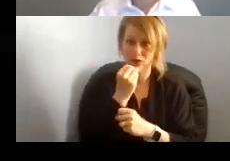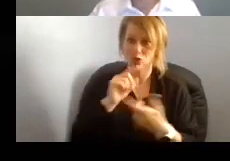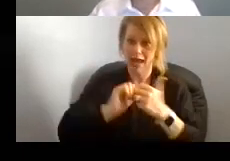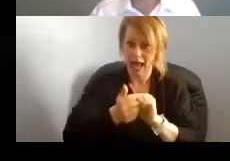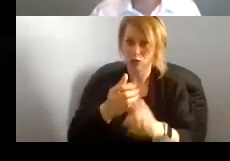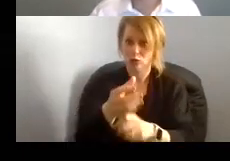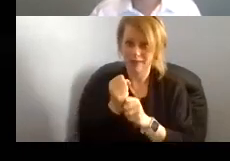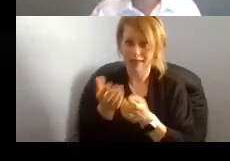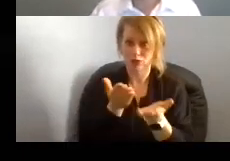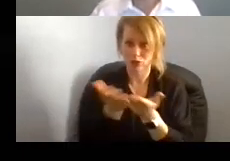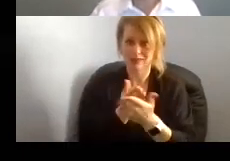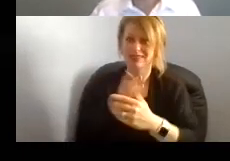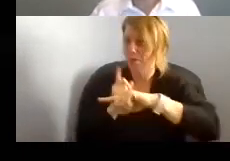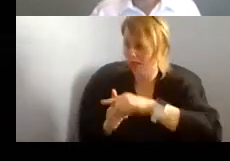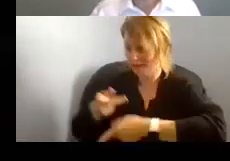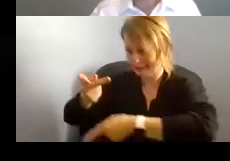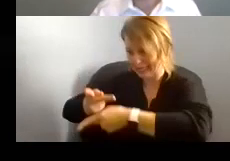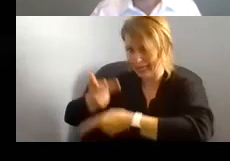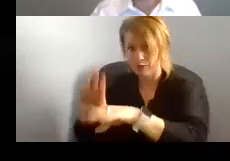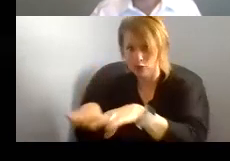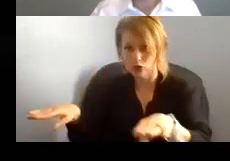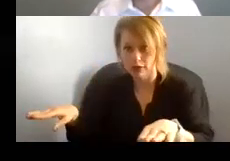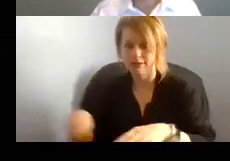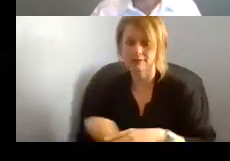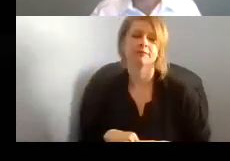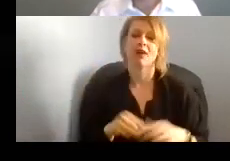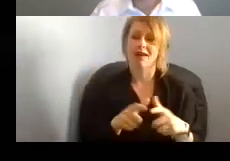caring for grieving children. Extended family and friends are likely